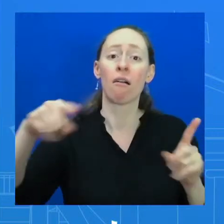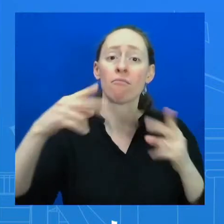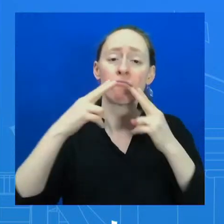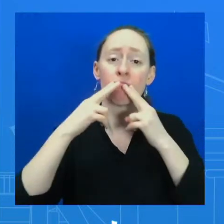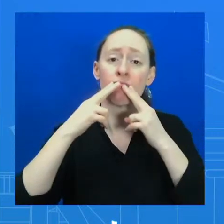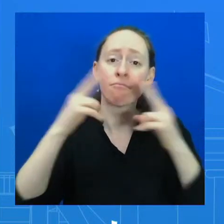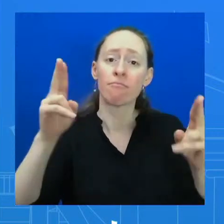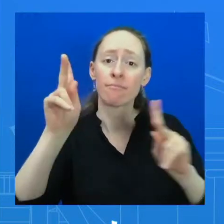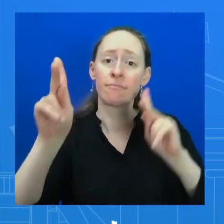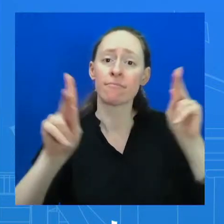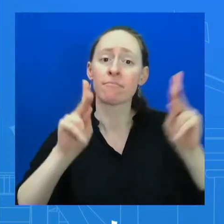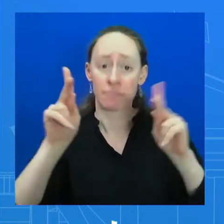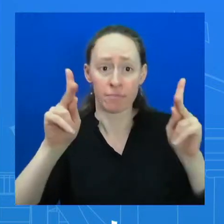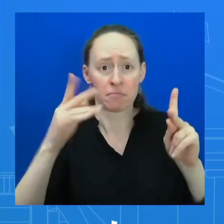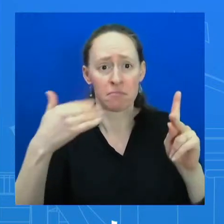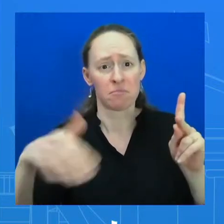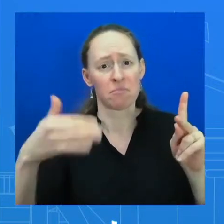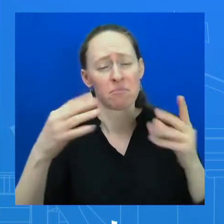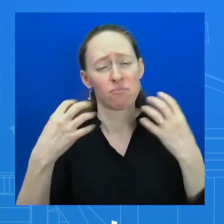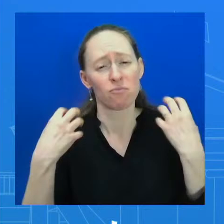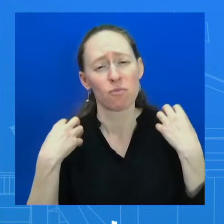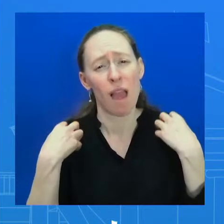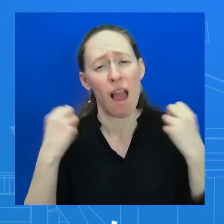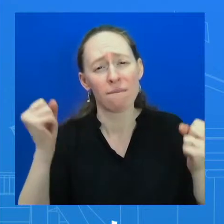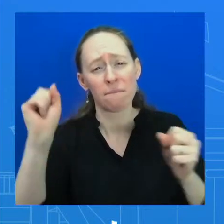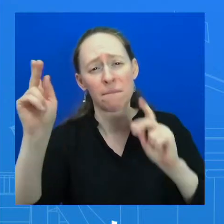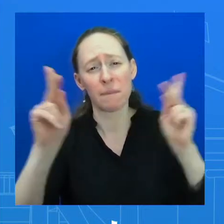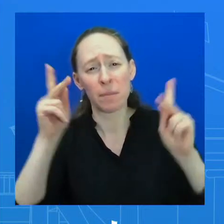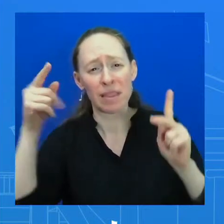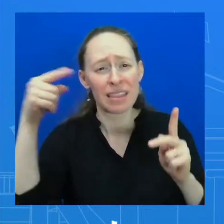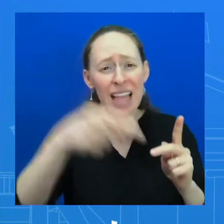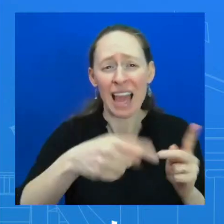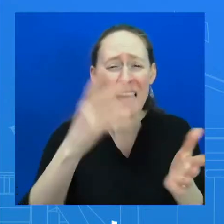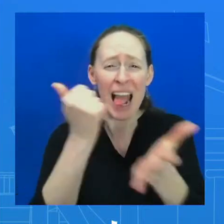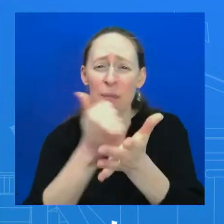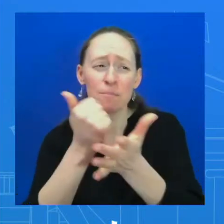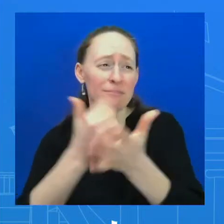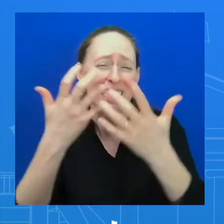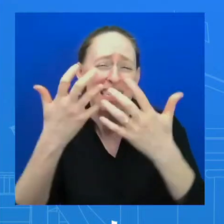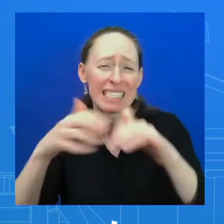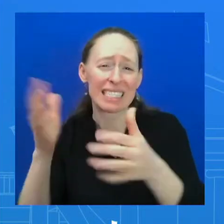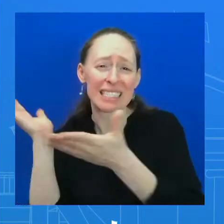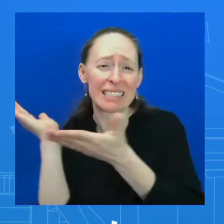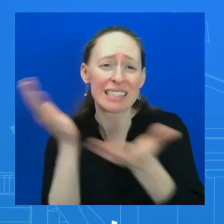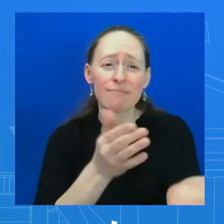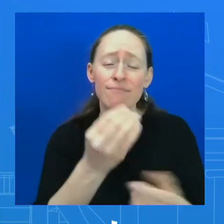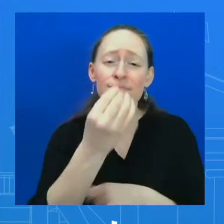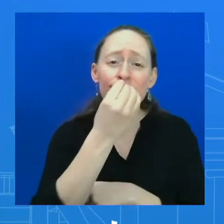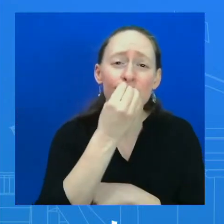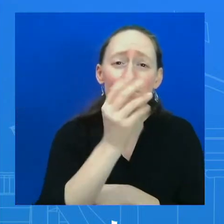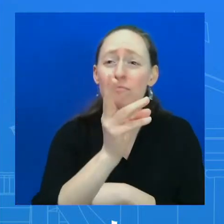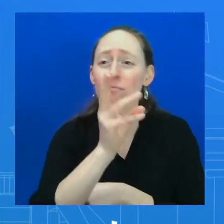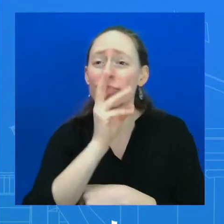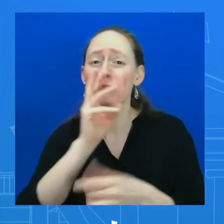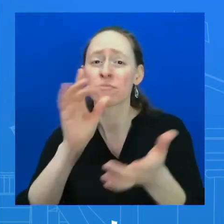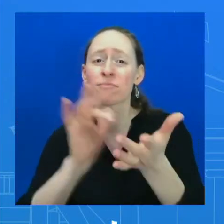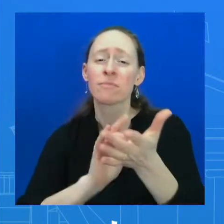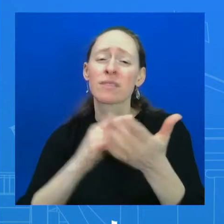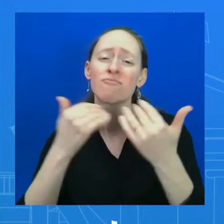brave people who are out there providing that humanitarian aid, we want to make sure that their lives are protected, those lives are protected.